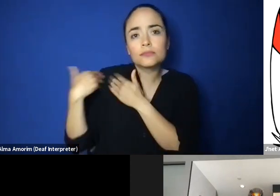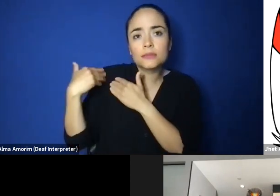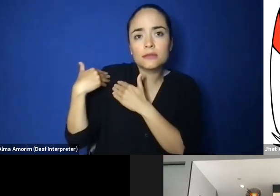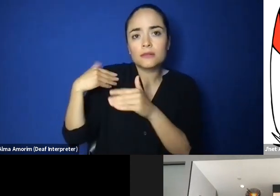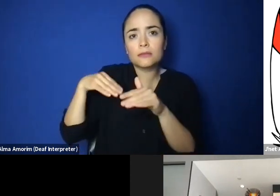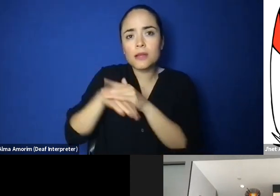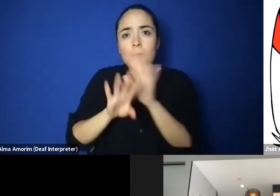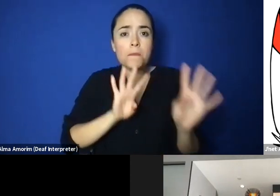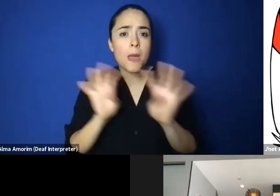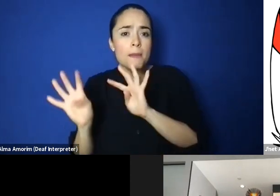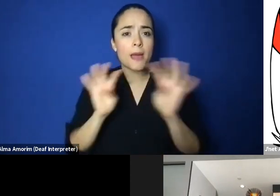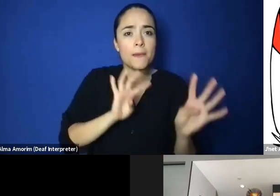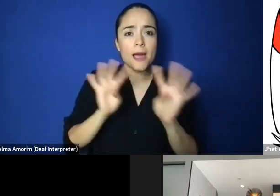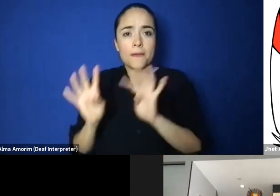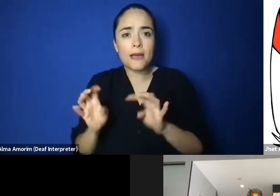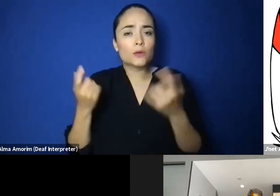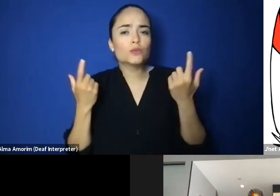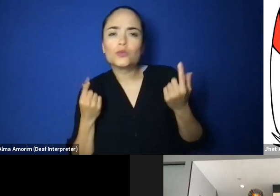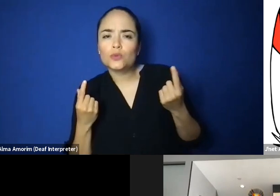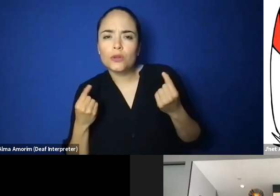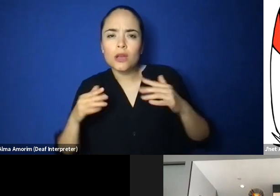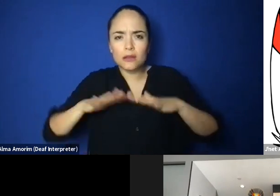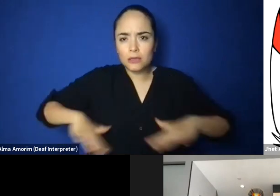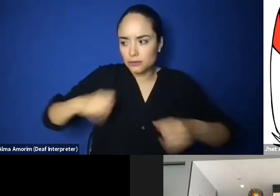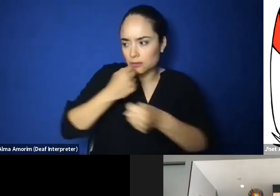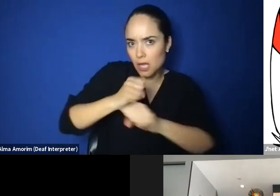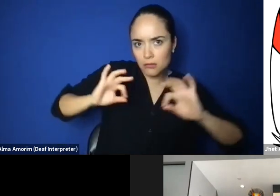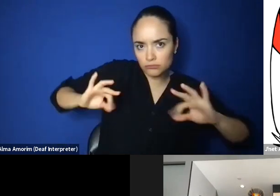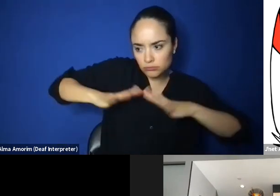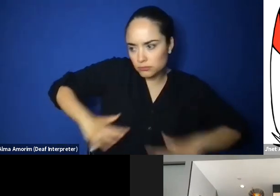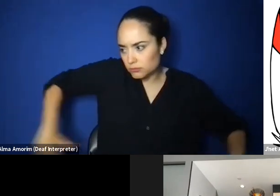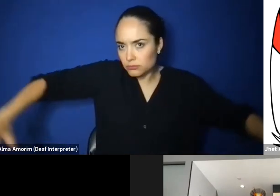to make spaces safe for our people. So when I'm dancing, I'm really thinking about my grandma,